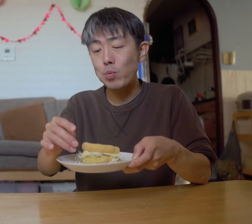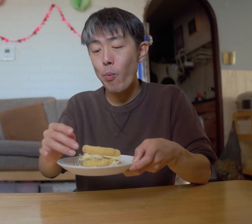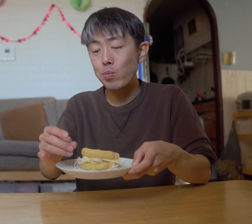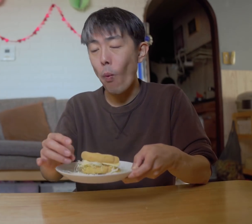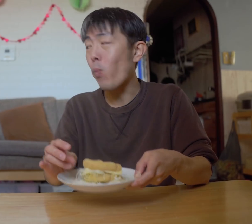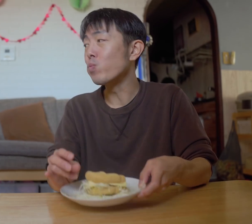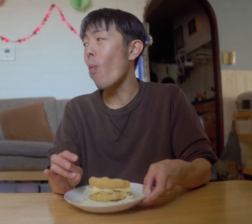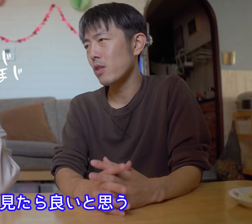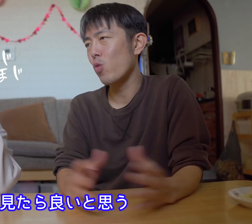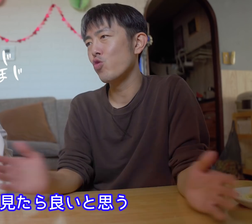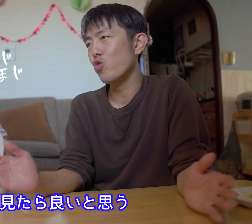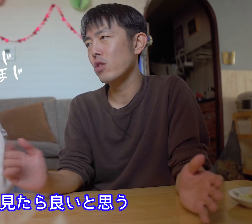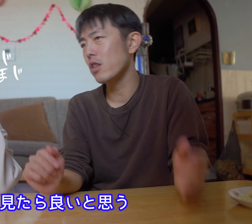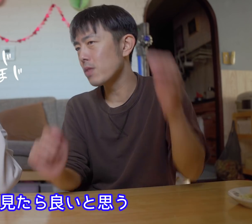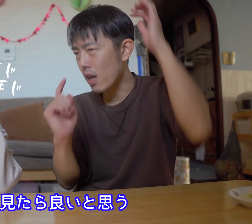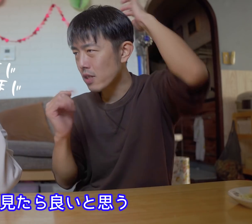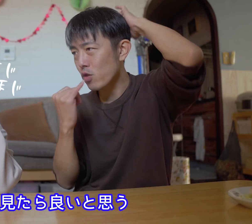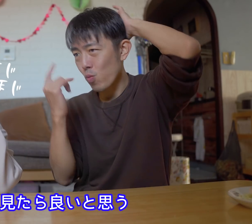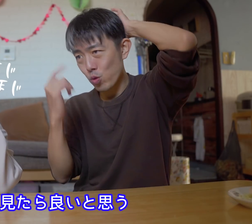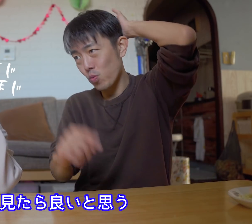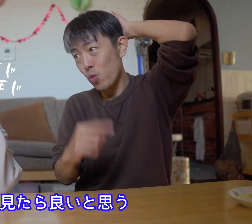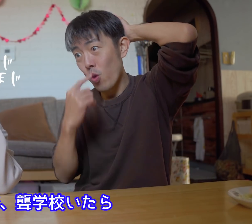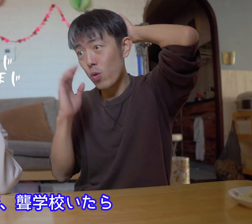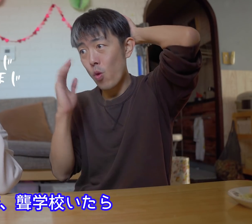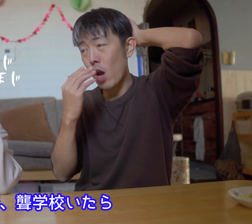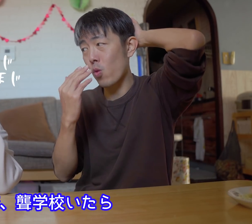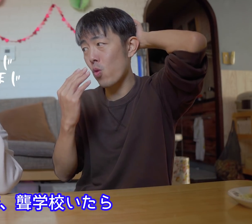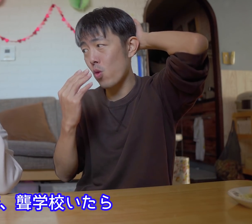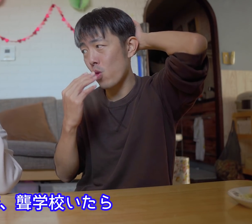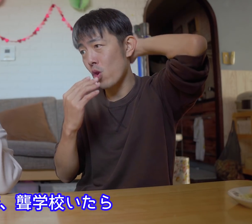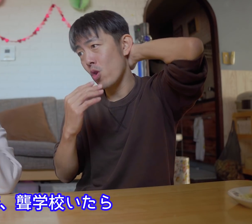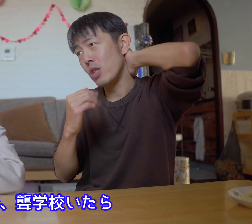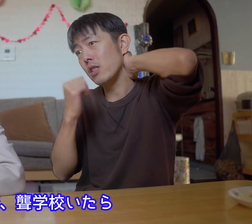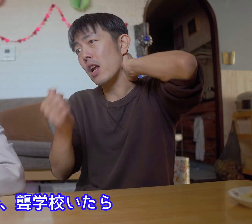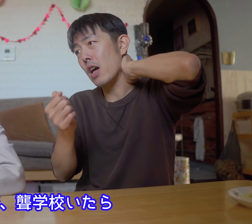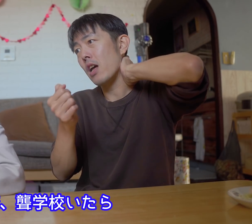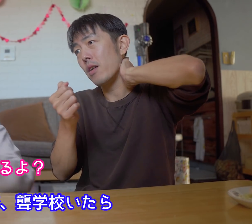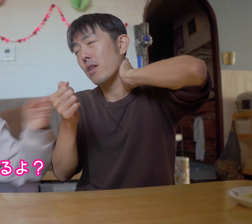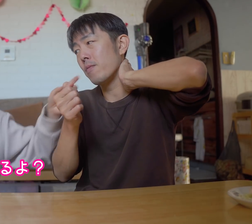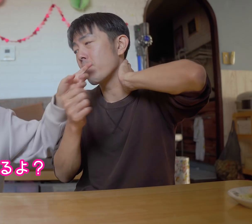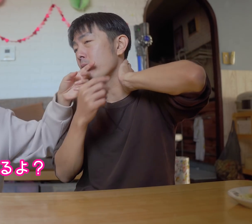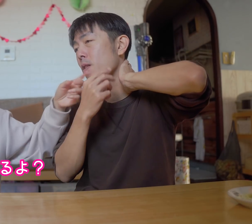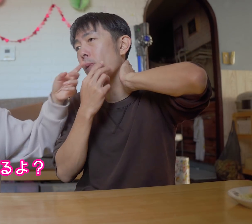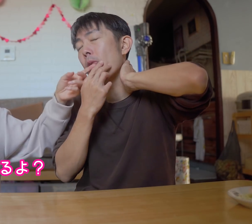(Mom)Hmmm (Dad)I think it's good to look at it broadly (Dad)I was in a school for the deaf (Mom)There's something on your face.